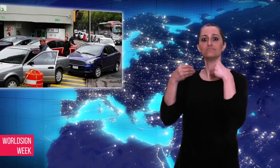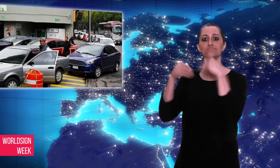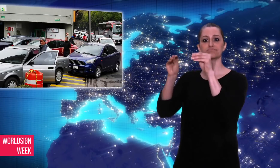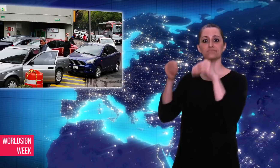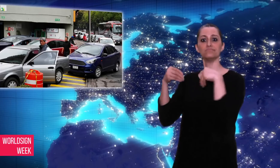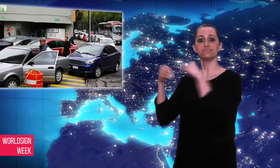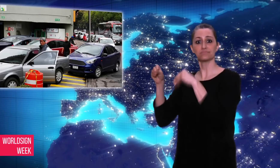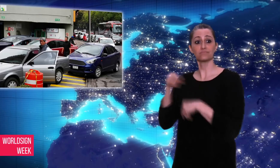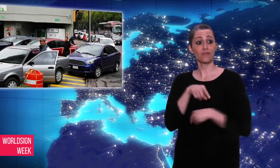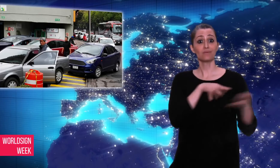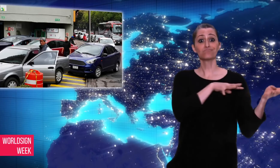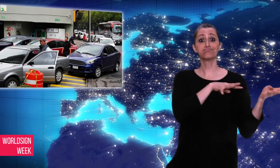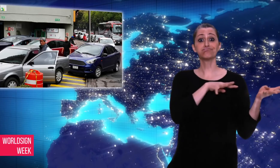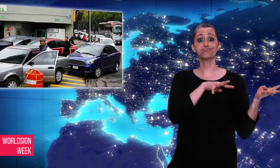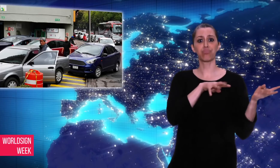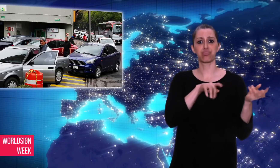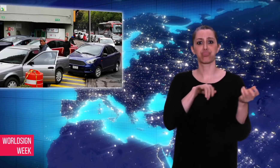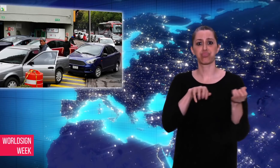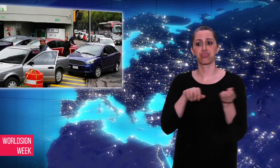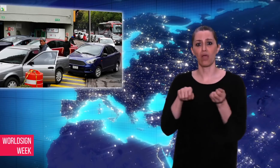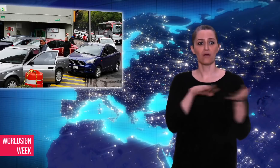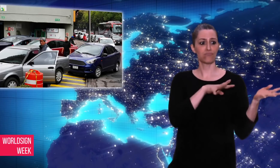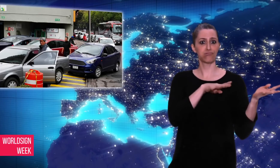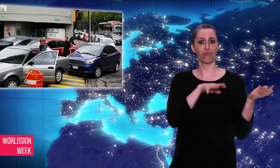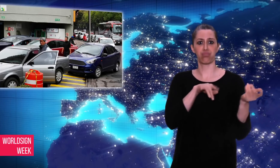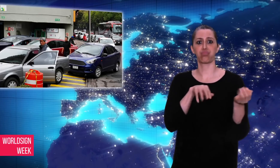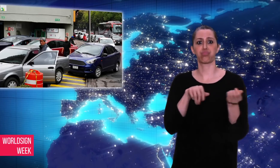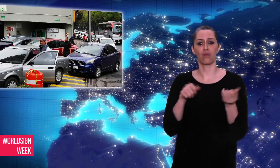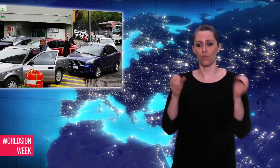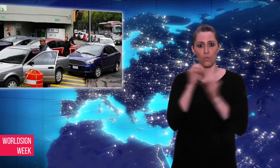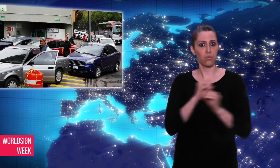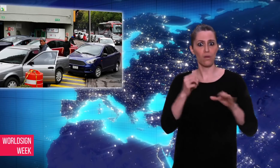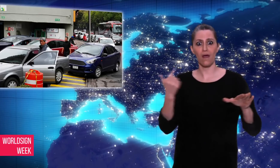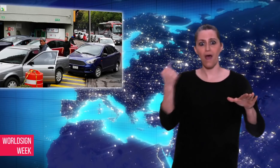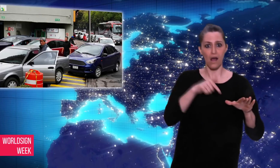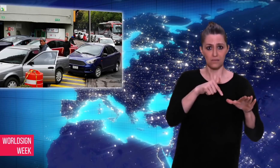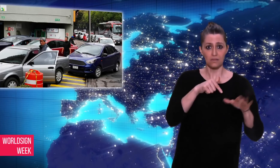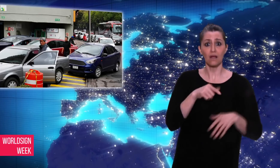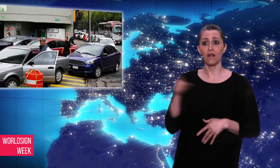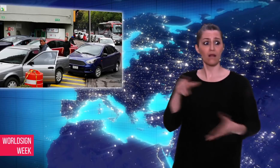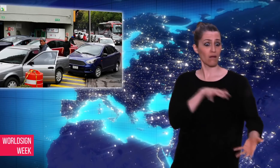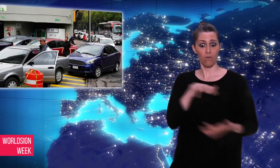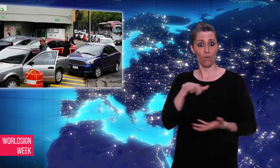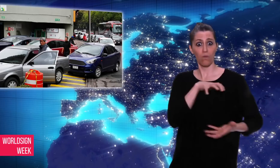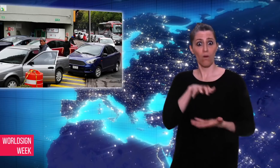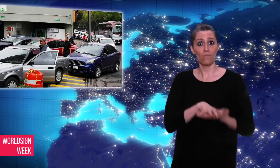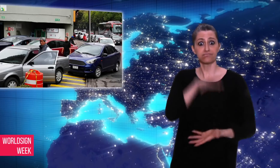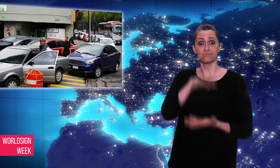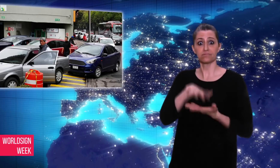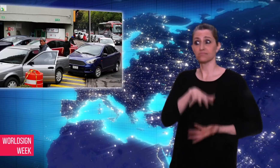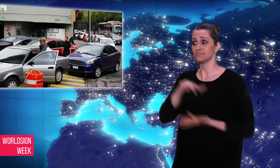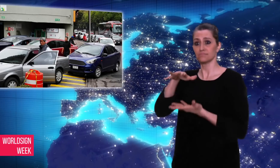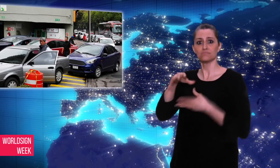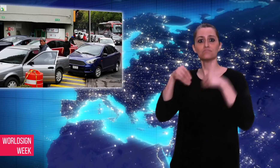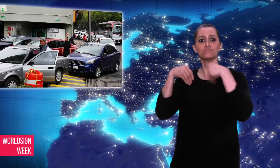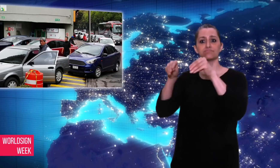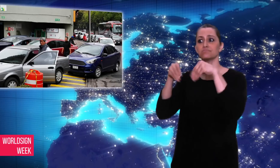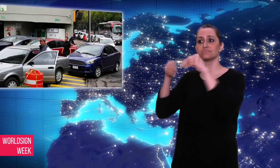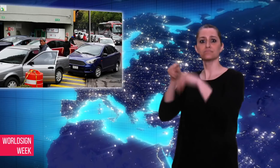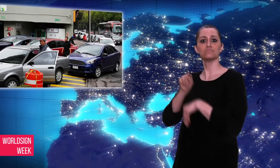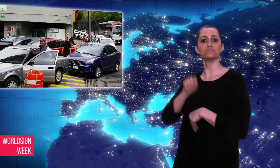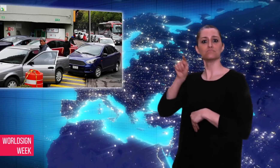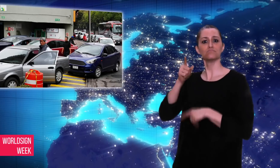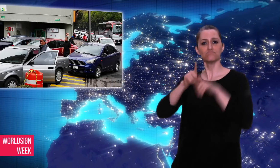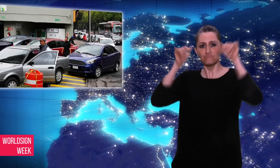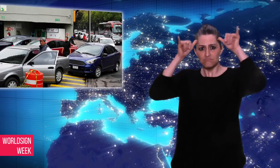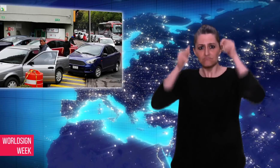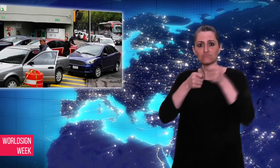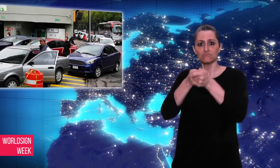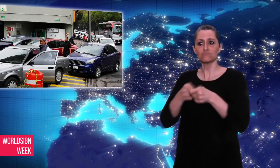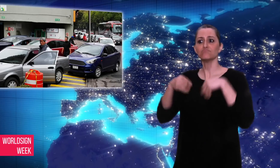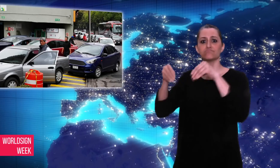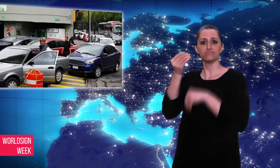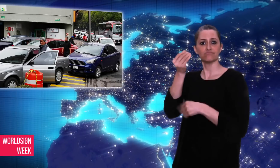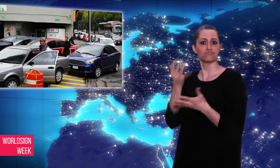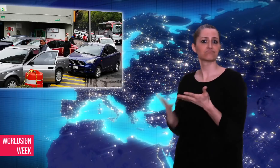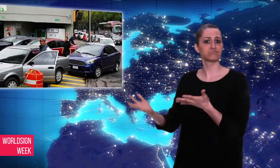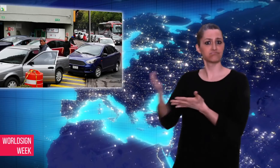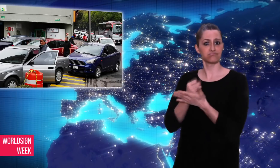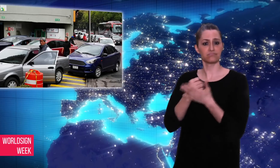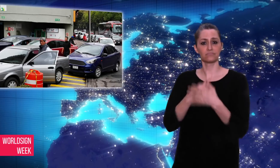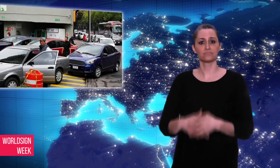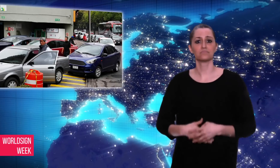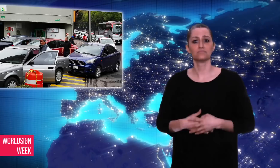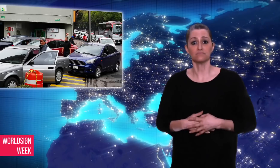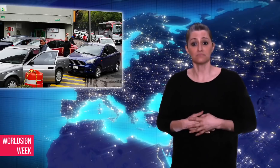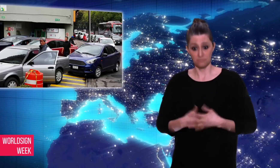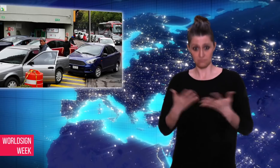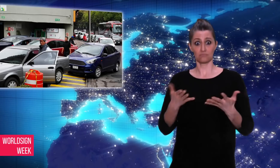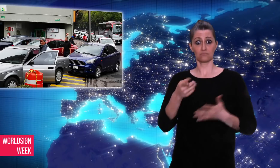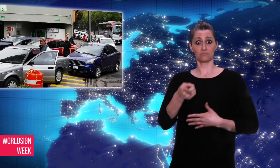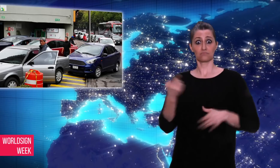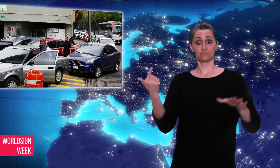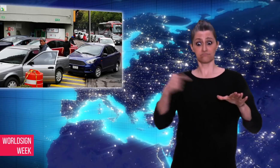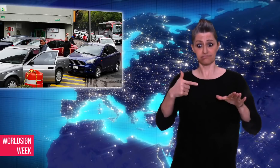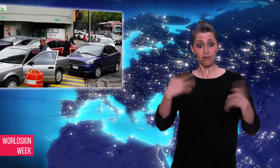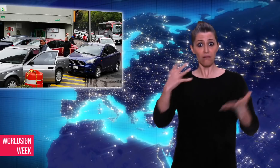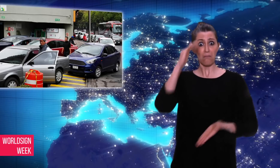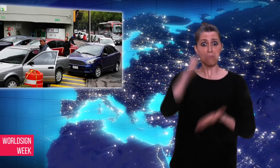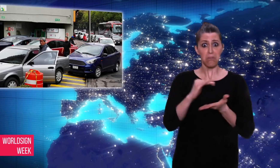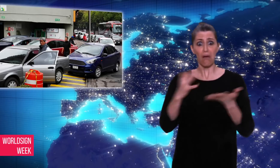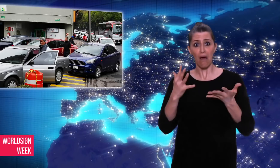rural communities. Such thefts cost the Mexican government